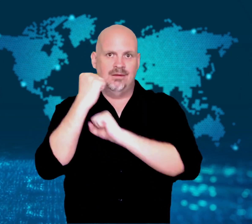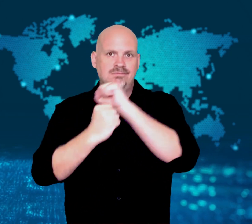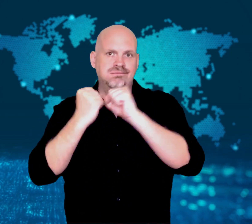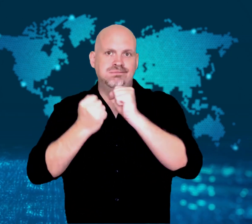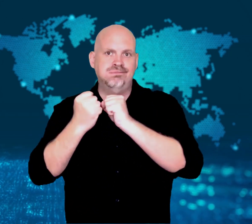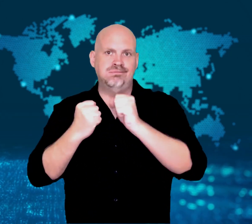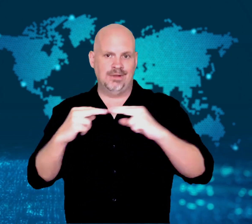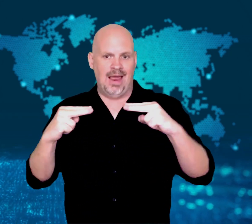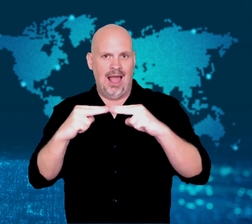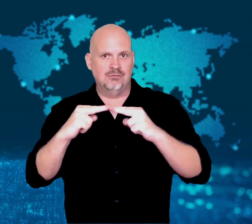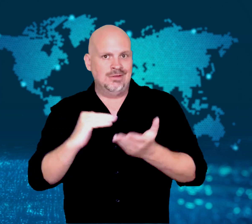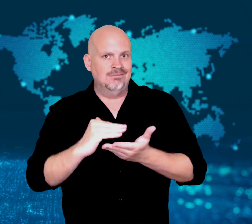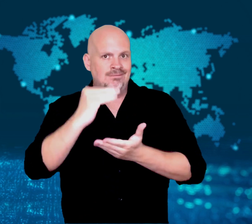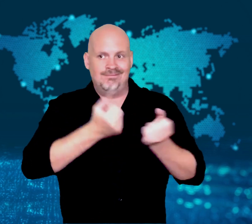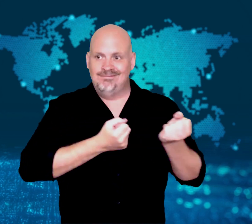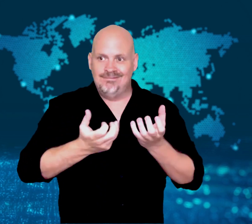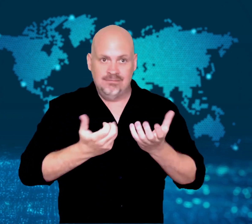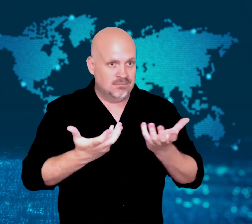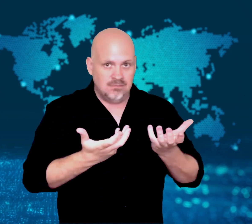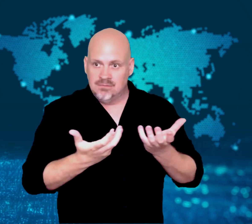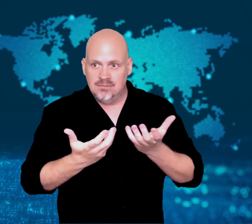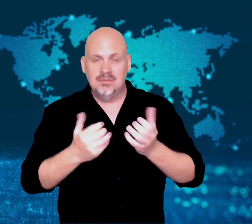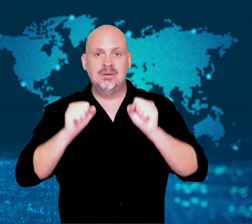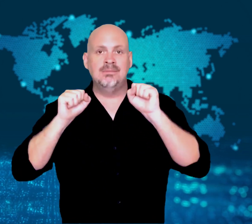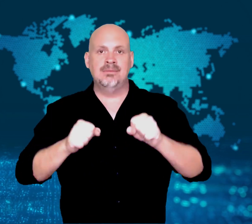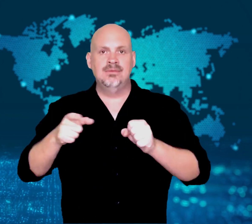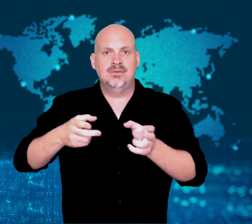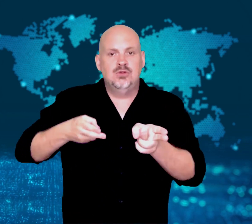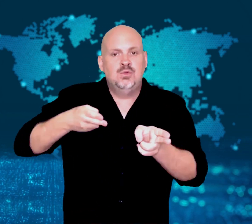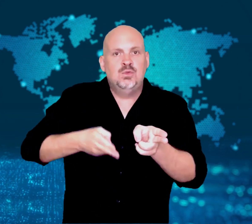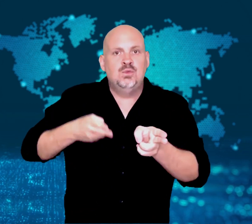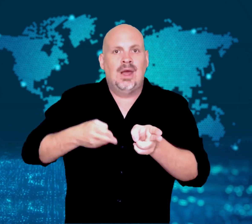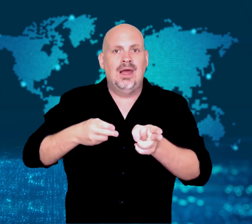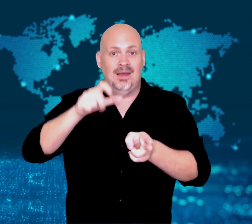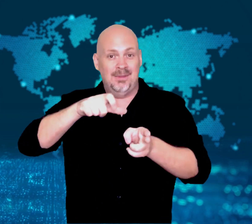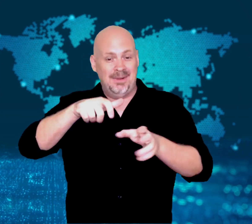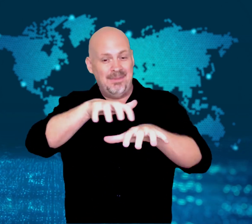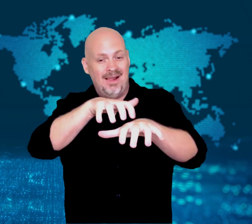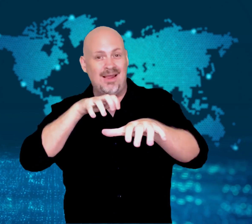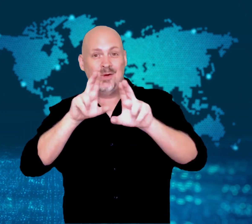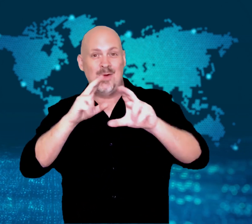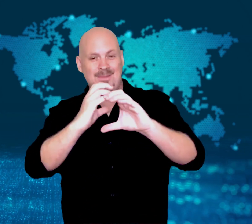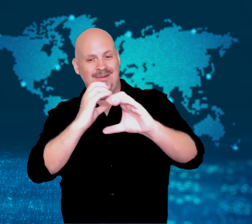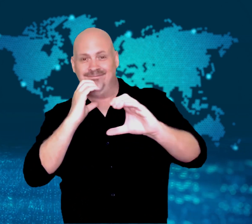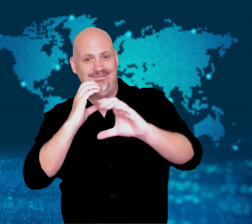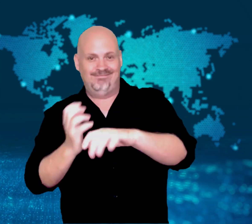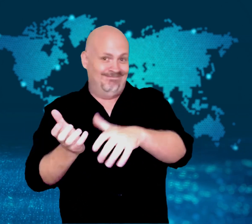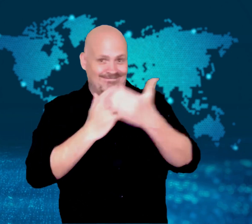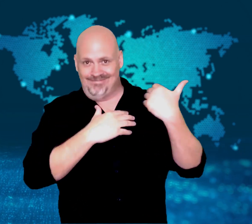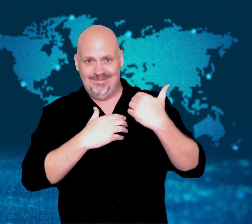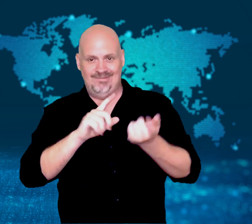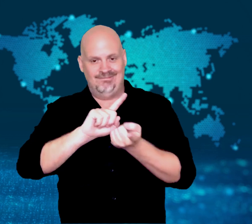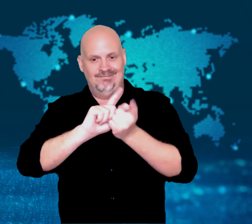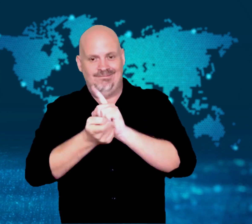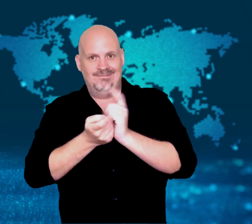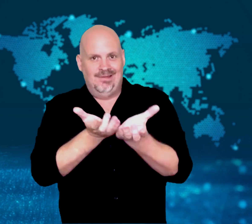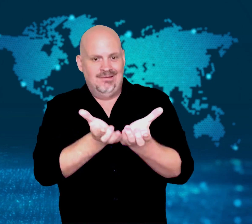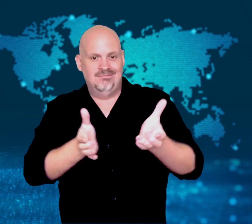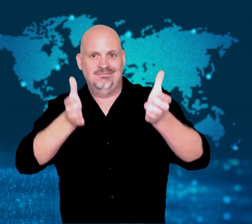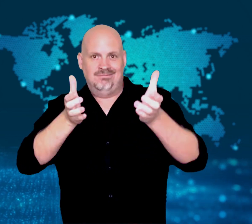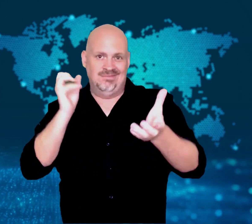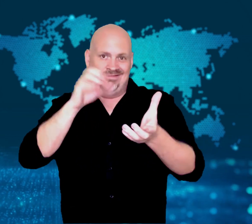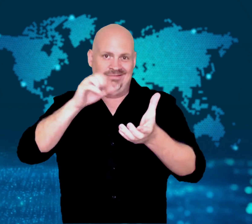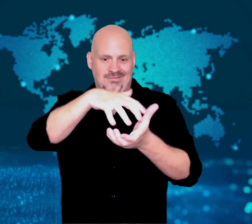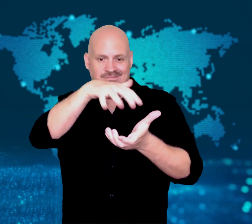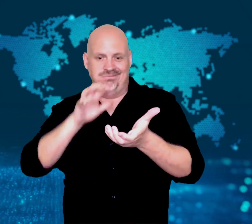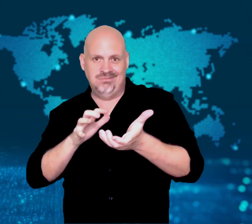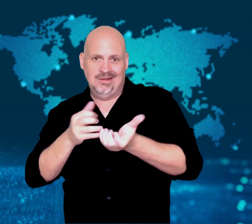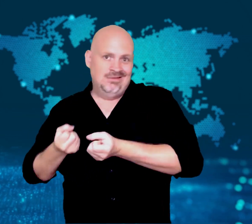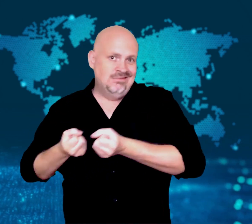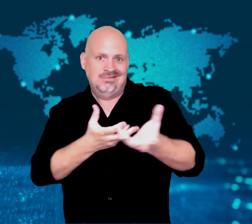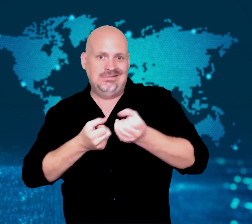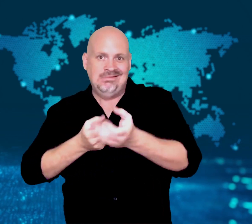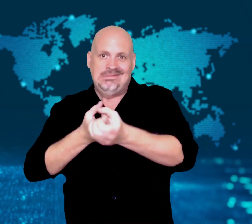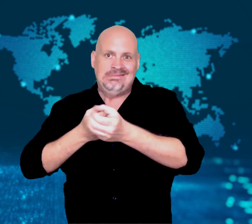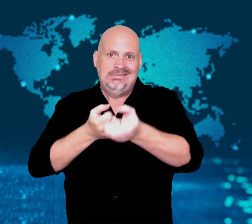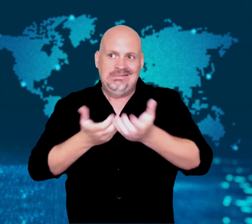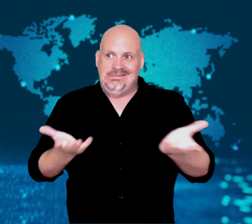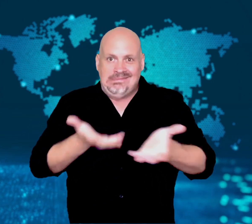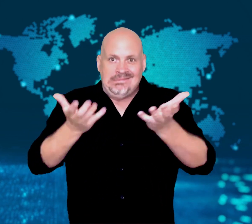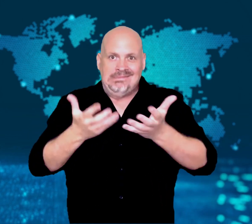The government has tried to rush coal to electric providers, but to do this,